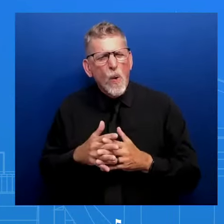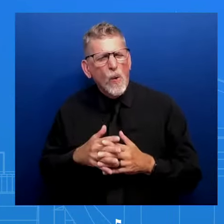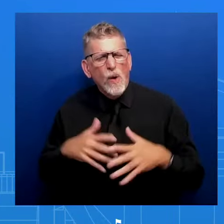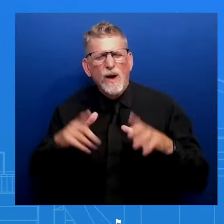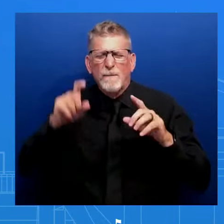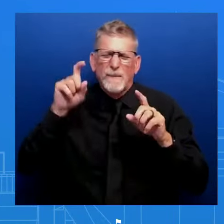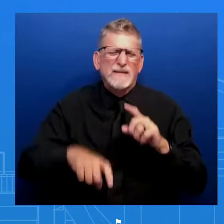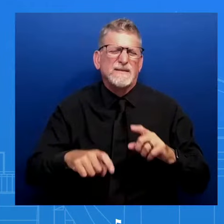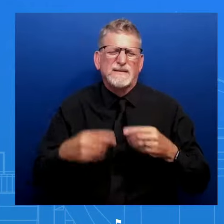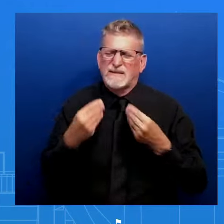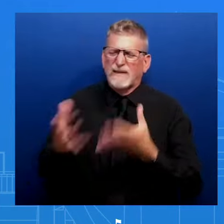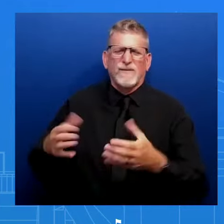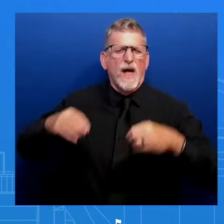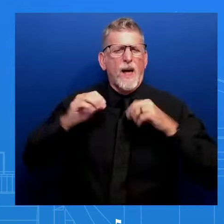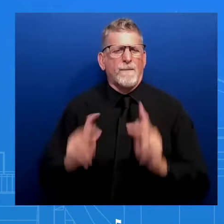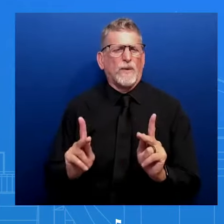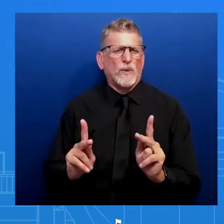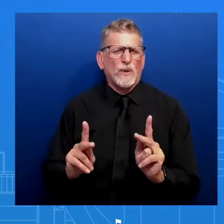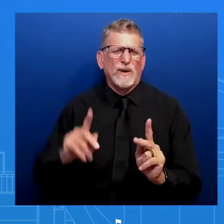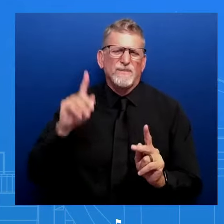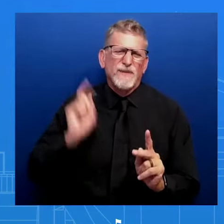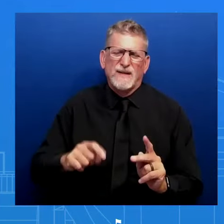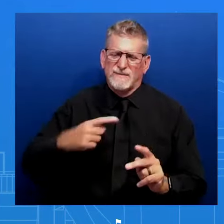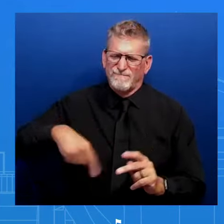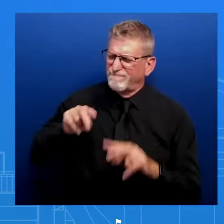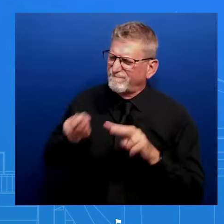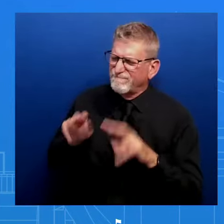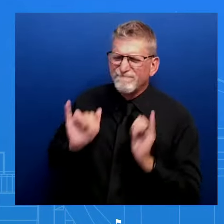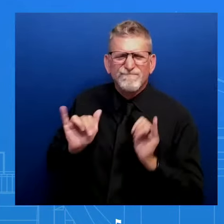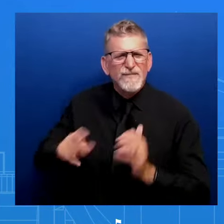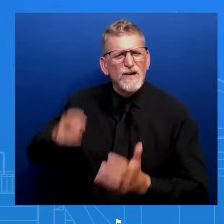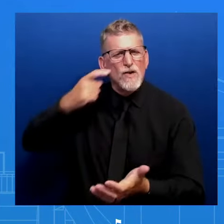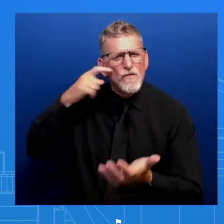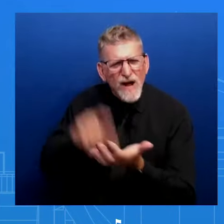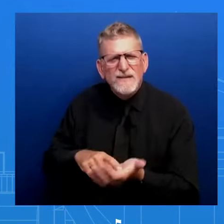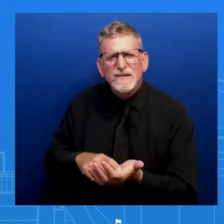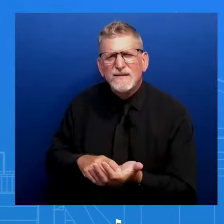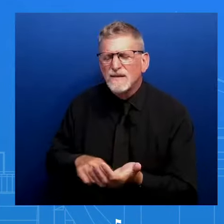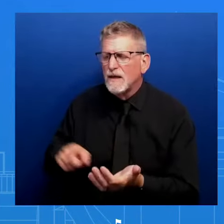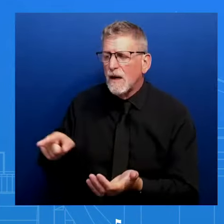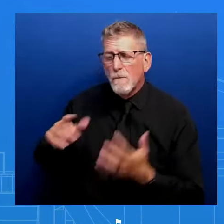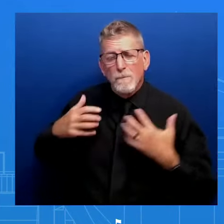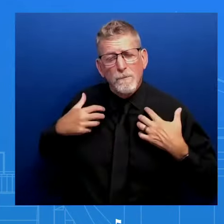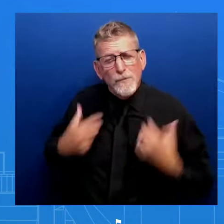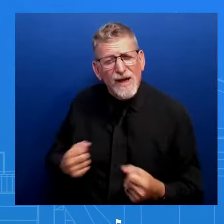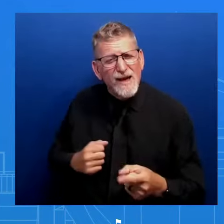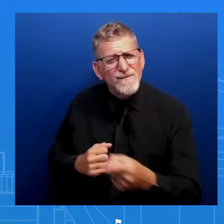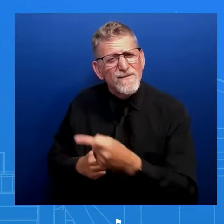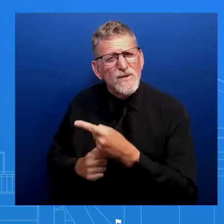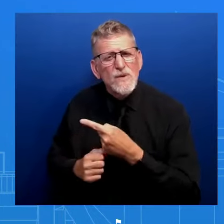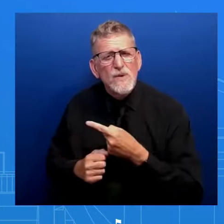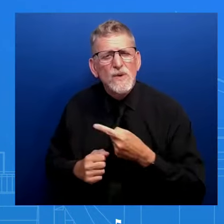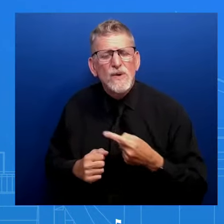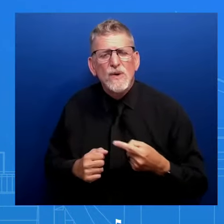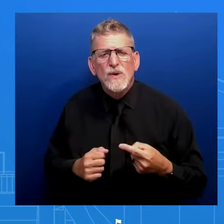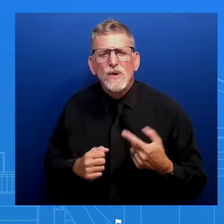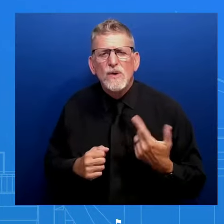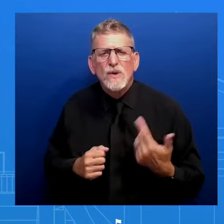to recognize that bravery doesn't -- isn't divided by race or color or creed.